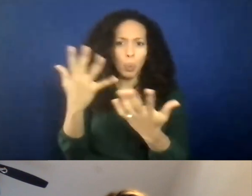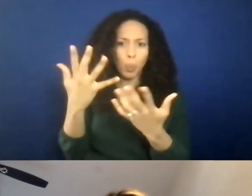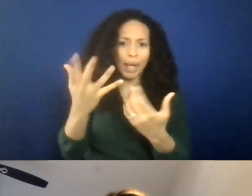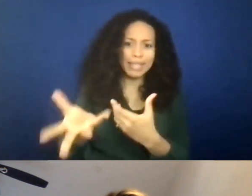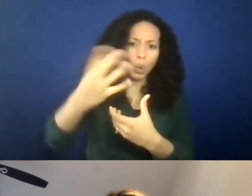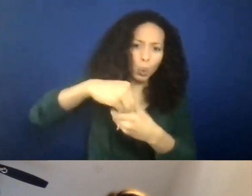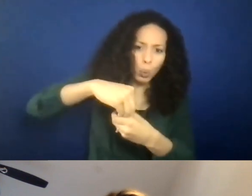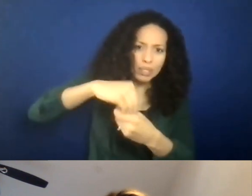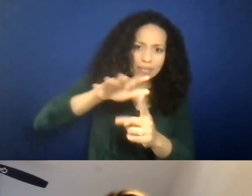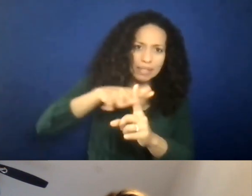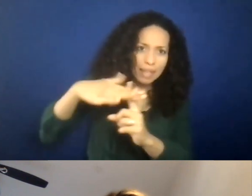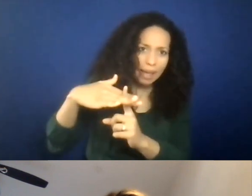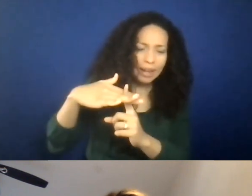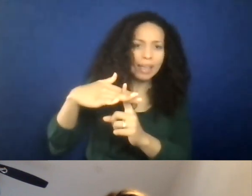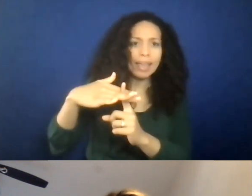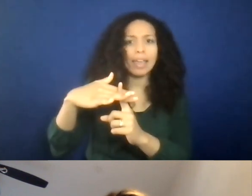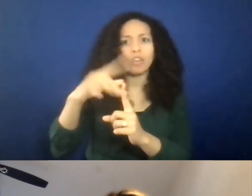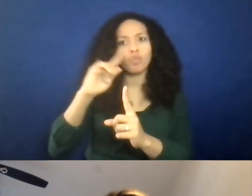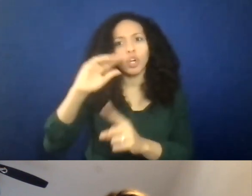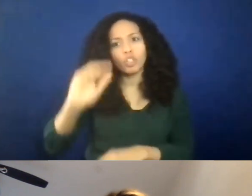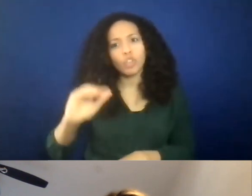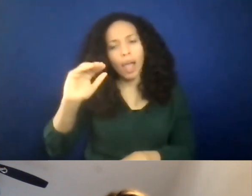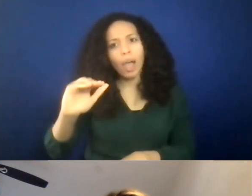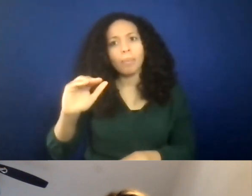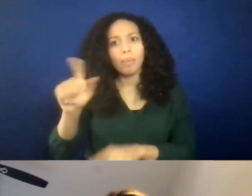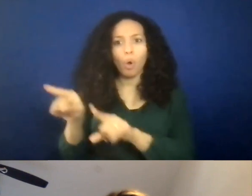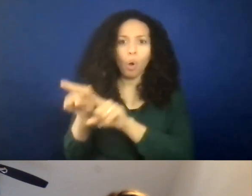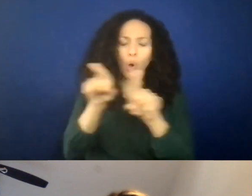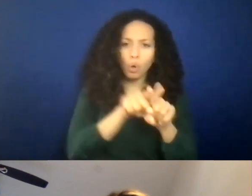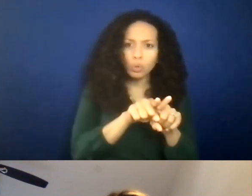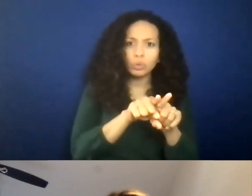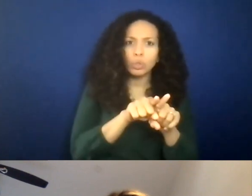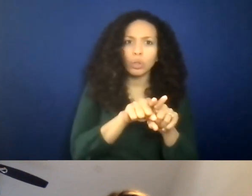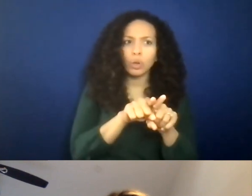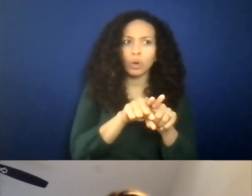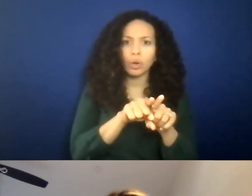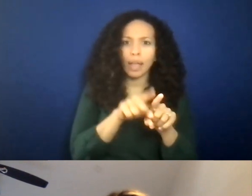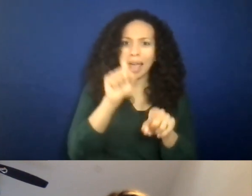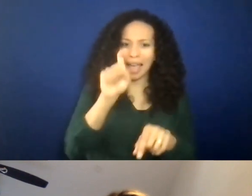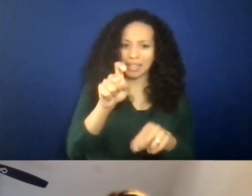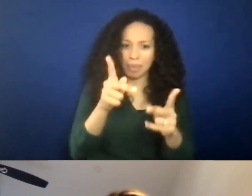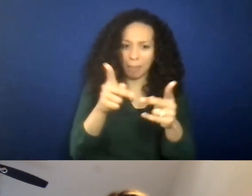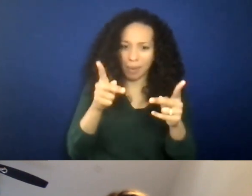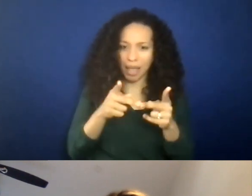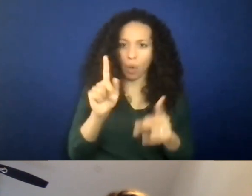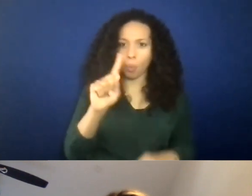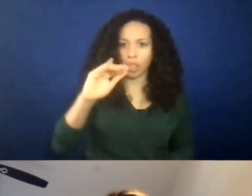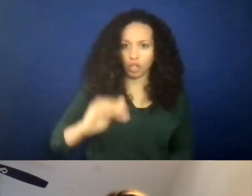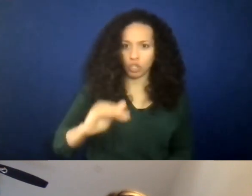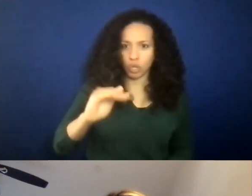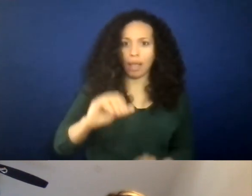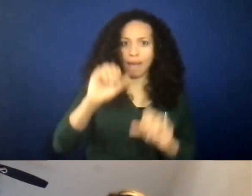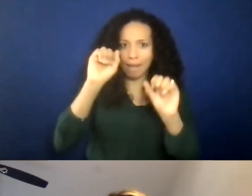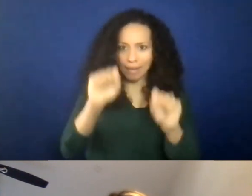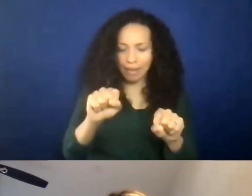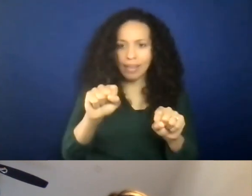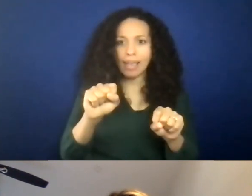um, for a child, but also it has to be a placement where the child can make meaningful progress. For